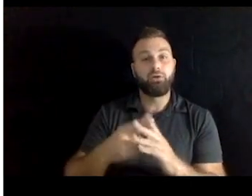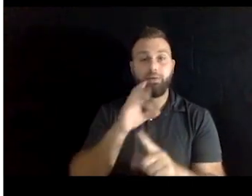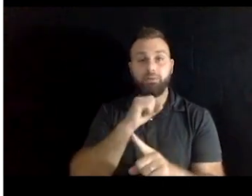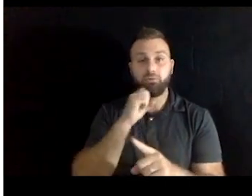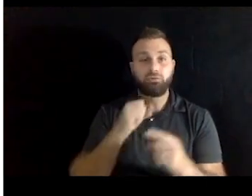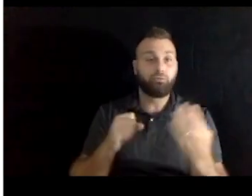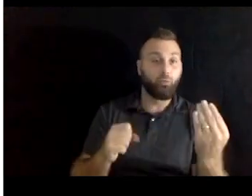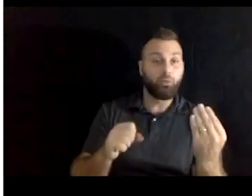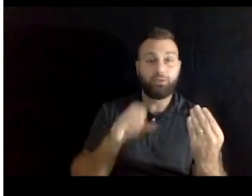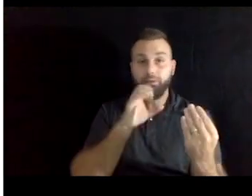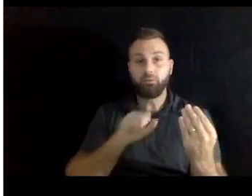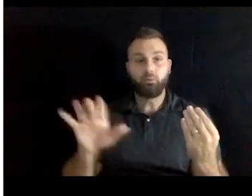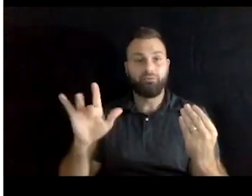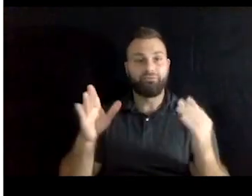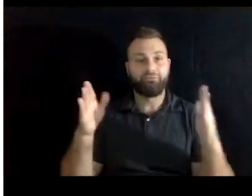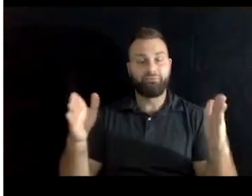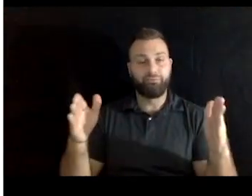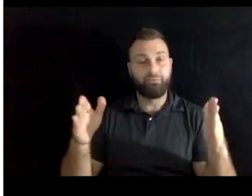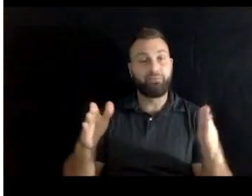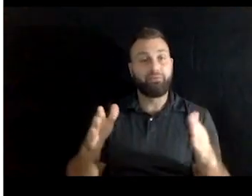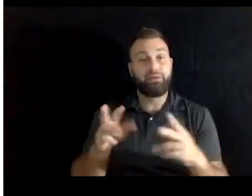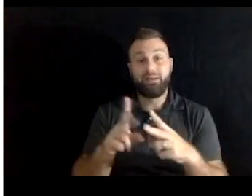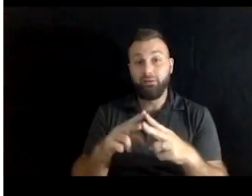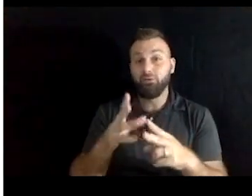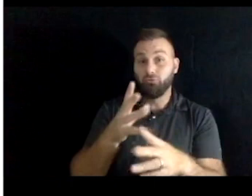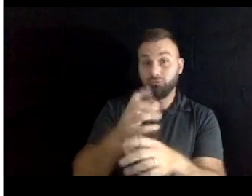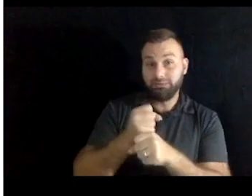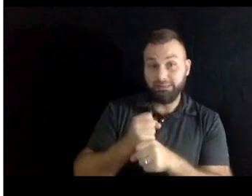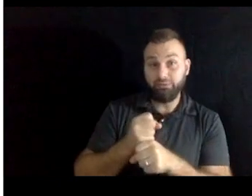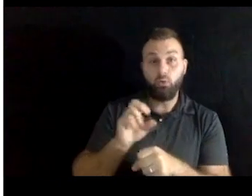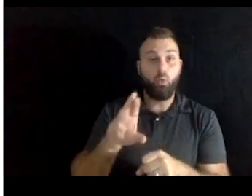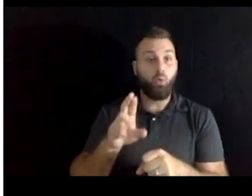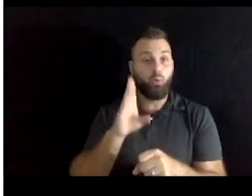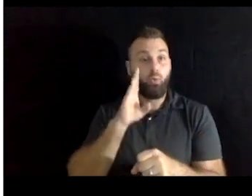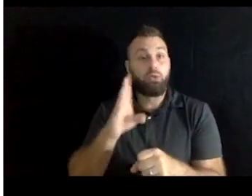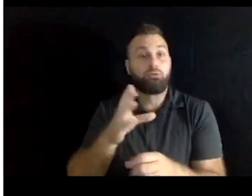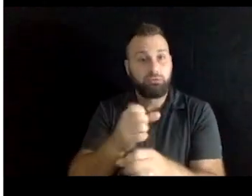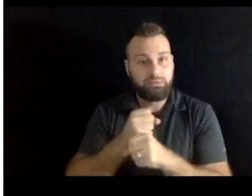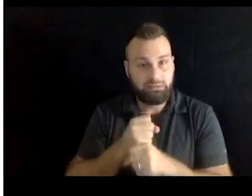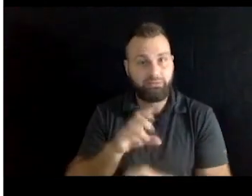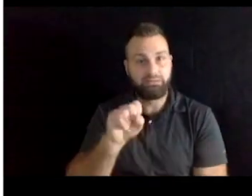were receiving or at risk of receiving SSI or SSDI benefits benefits.